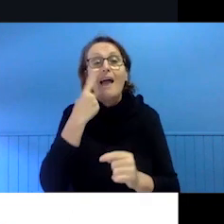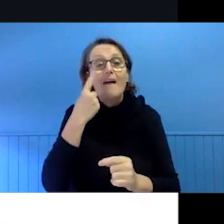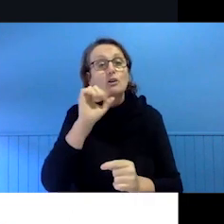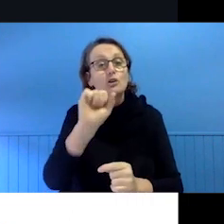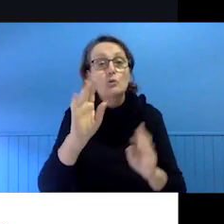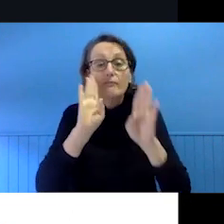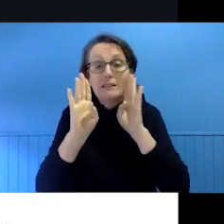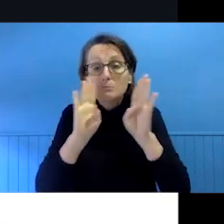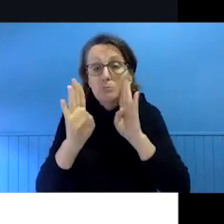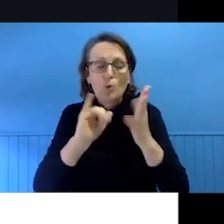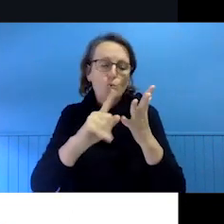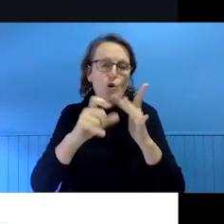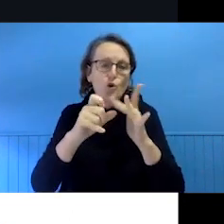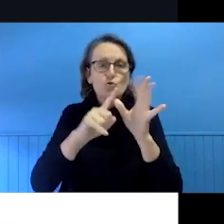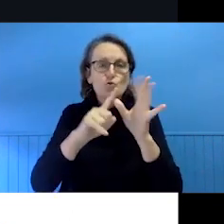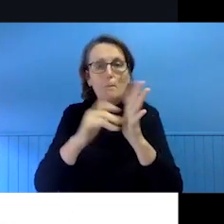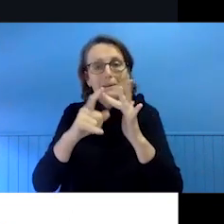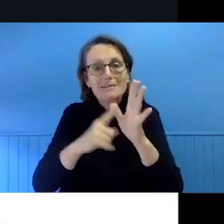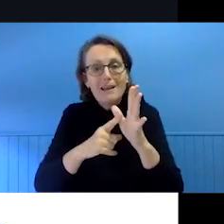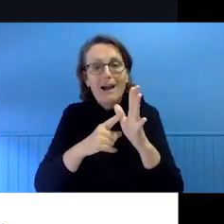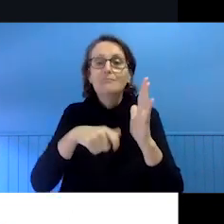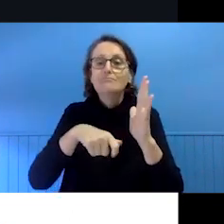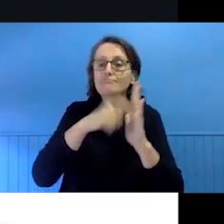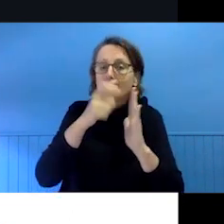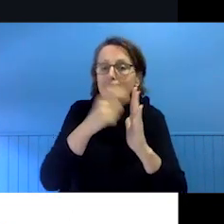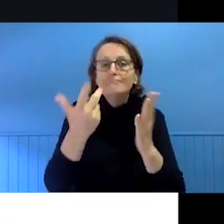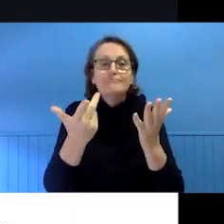media, how can you use headers, how can you use your and tar, --